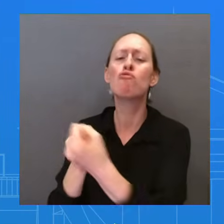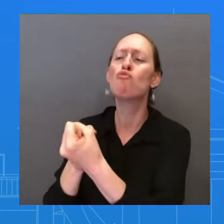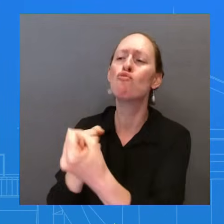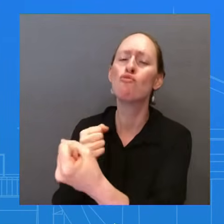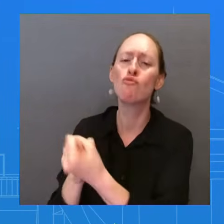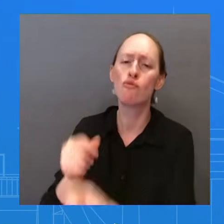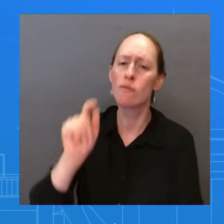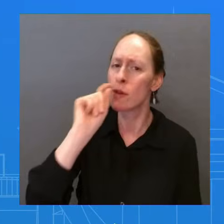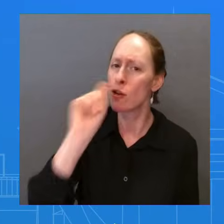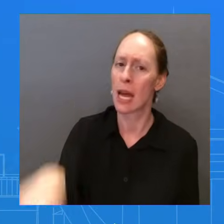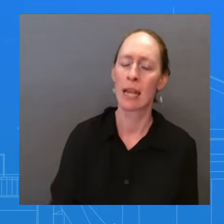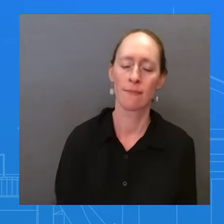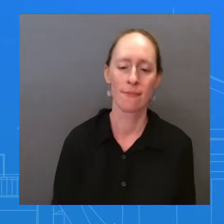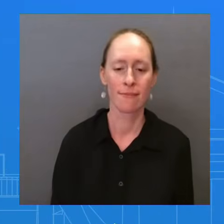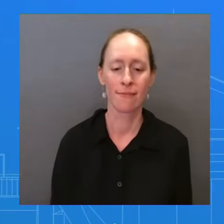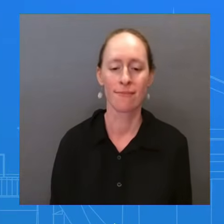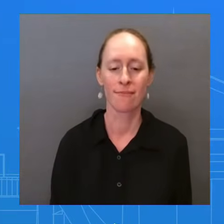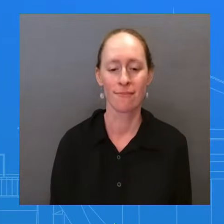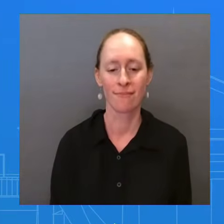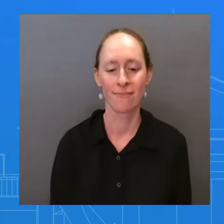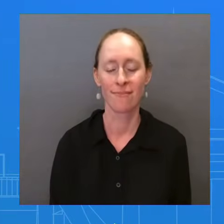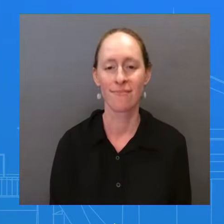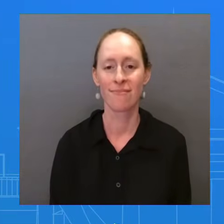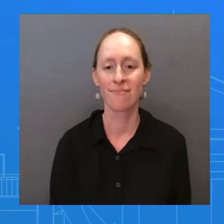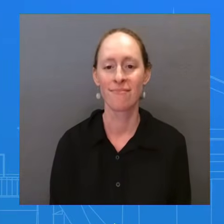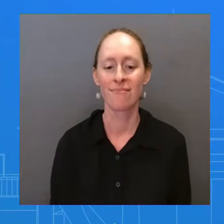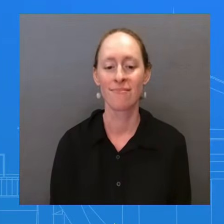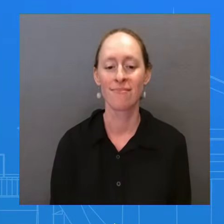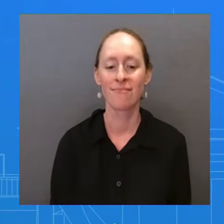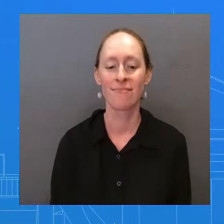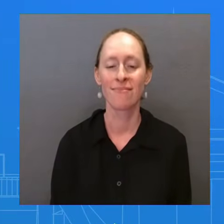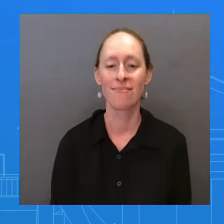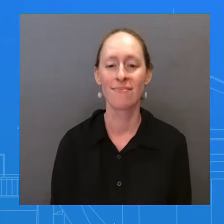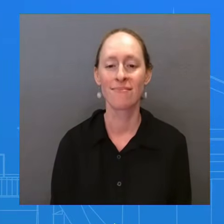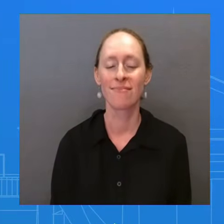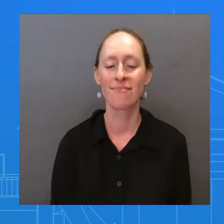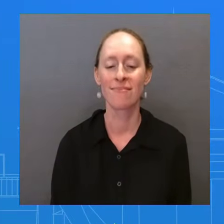Ms. Jean-Pierre: James -- James, right here. Mr. Kirby: Yes, sir. The Press: James Rosen. Thank you, Karine.